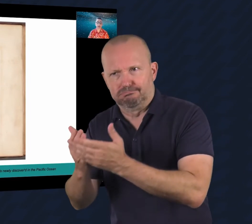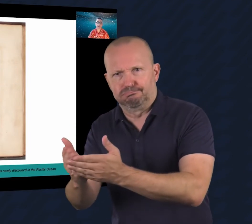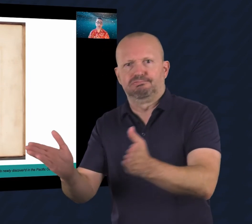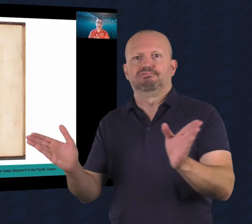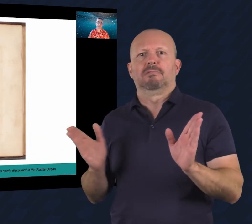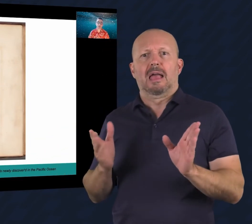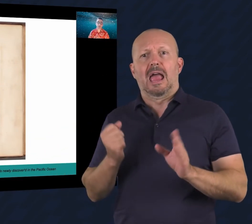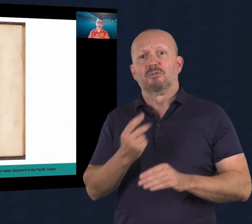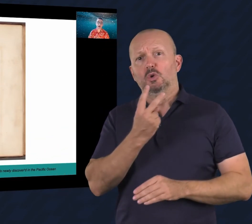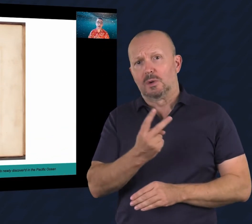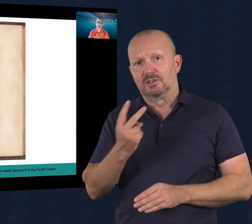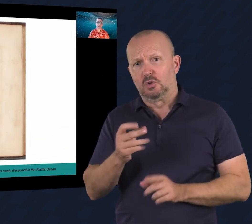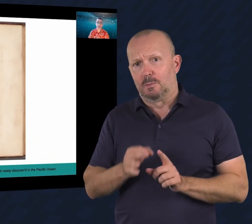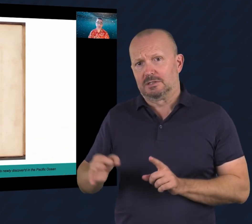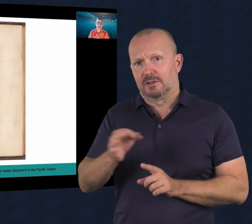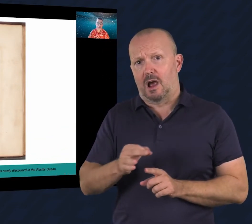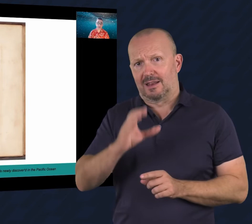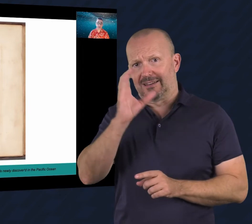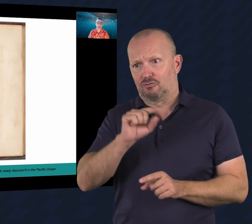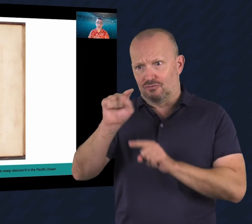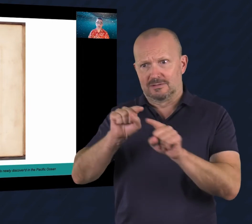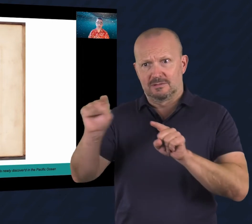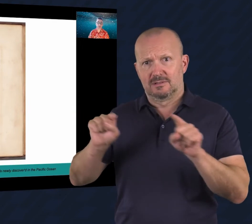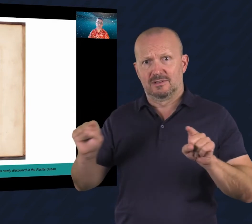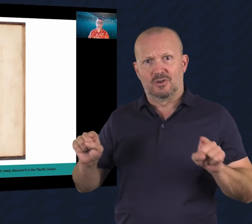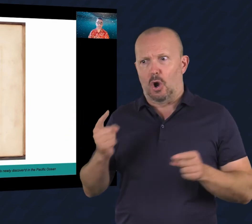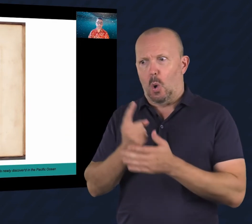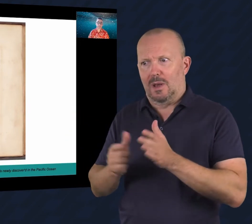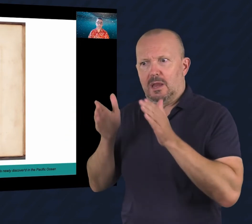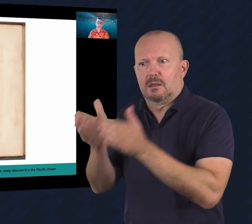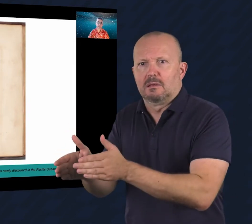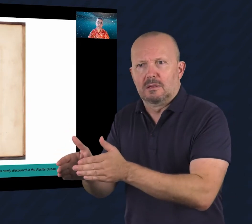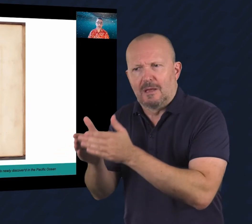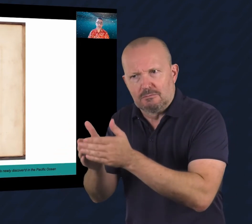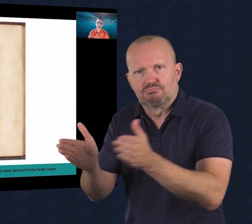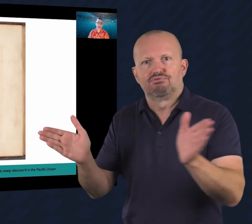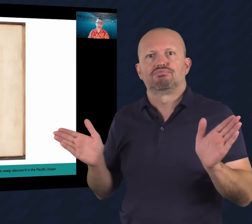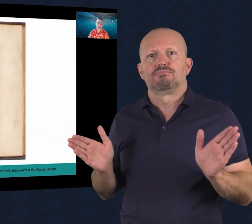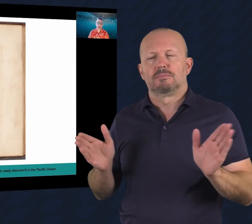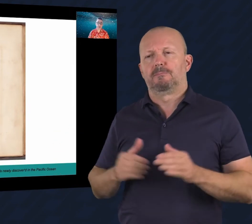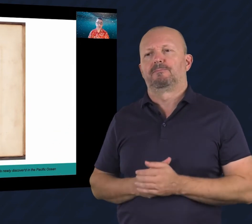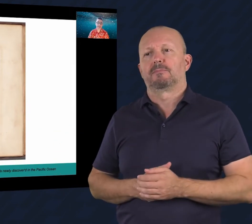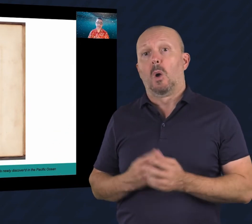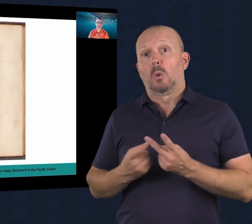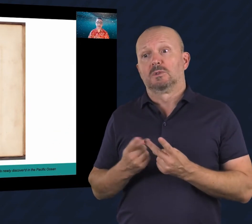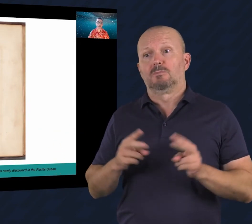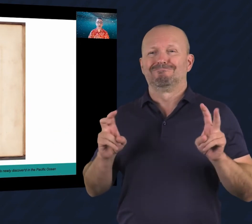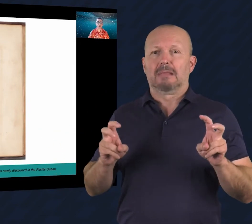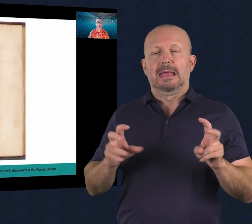and the 22 Pacific Island countries and territories across this ocean. Our second learning was that Indigenous doesn't always